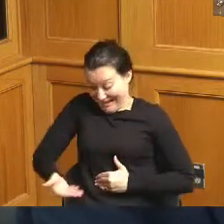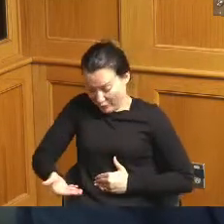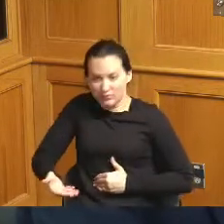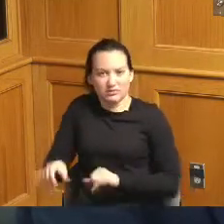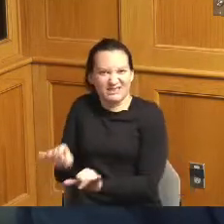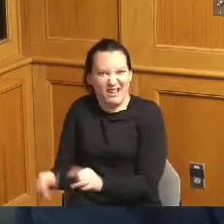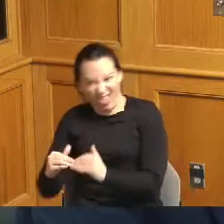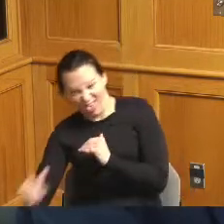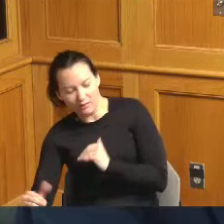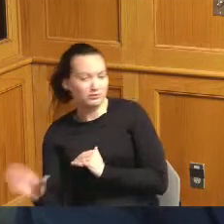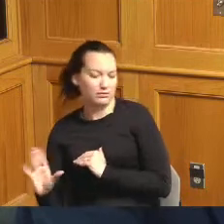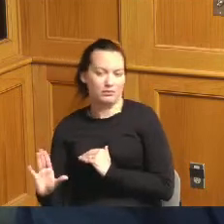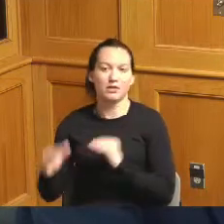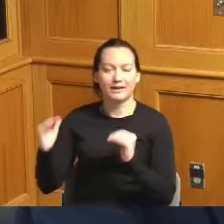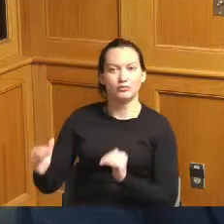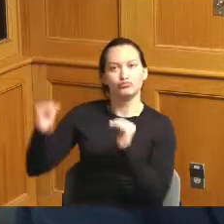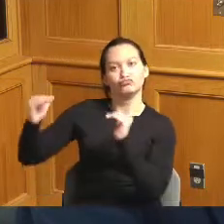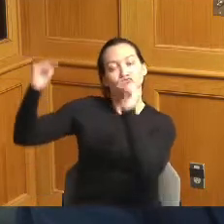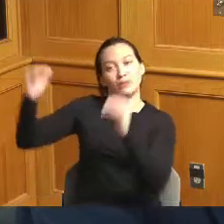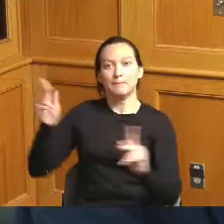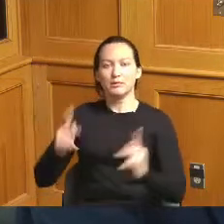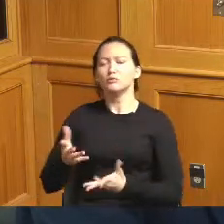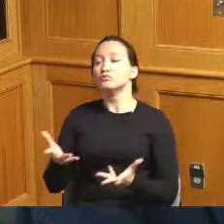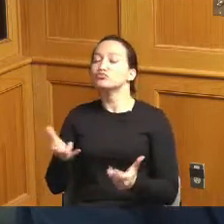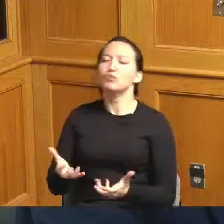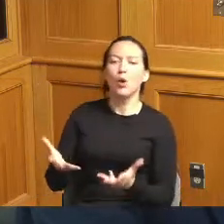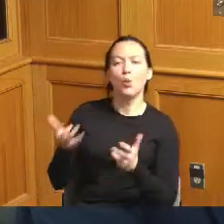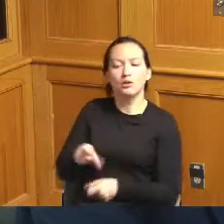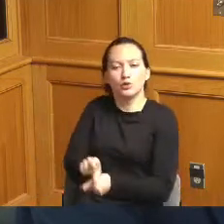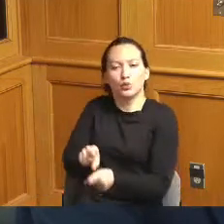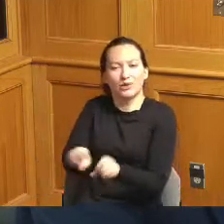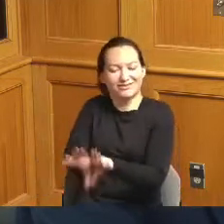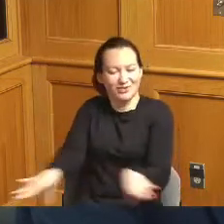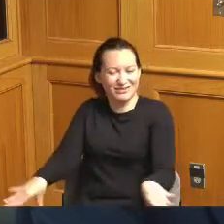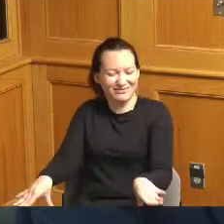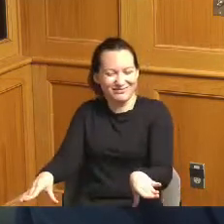getting them in the door and getting folks who want to work with kids in that way because it